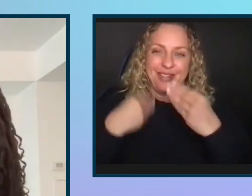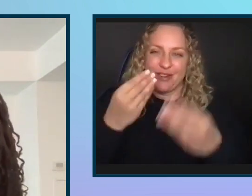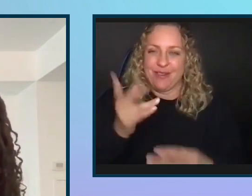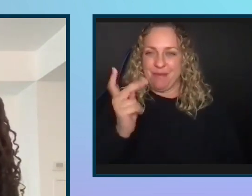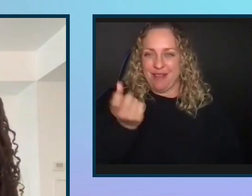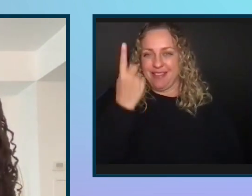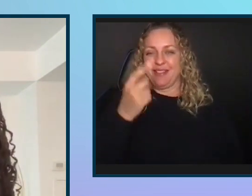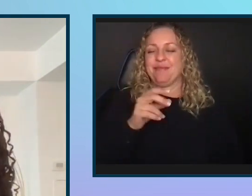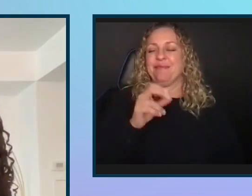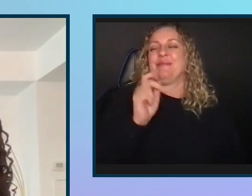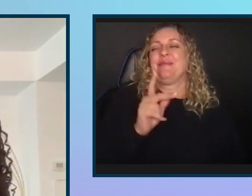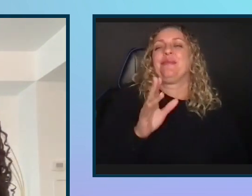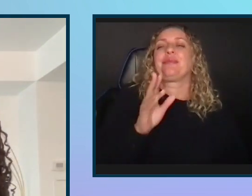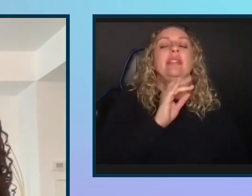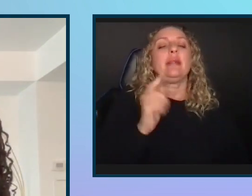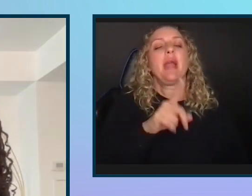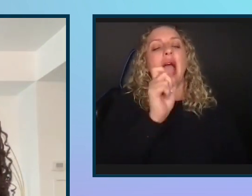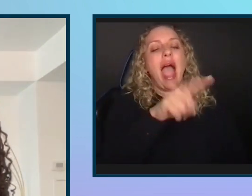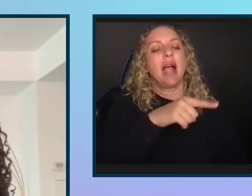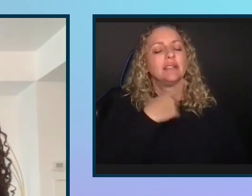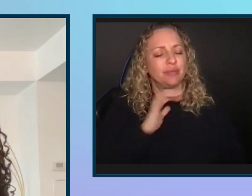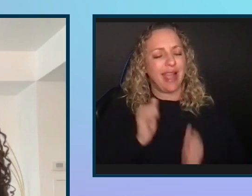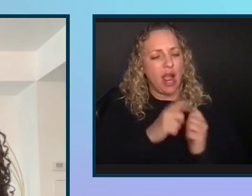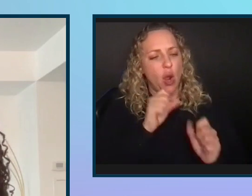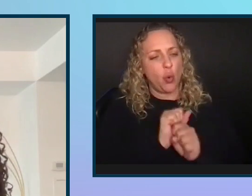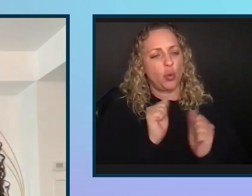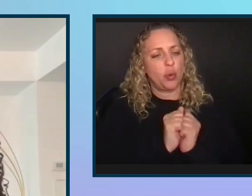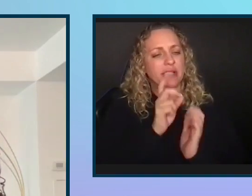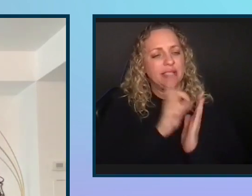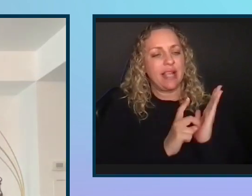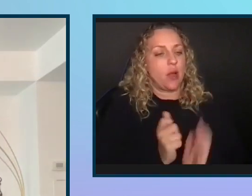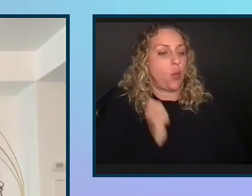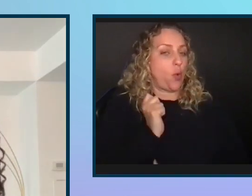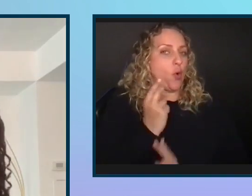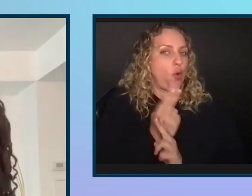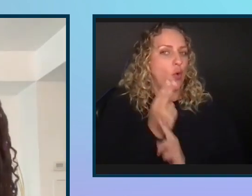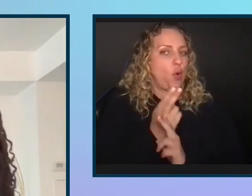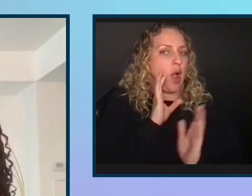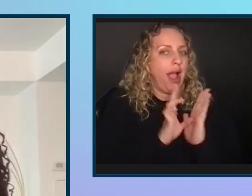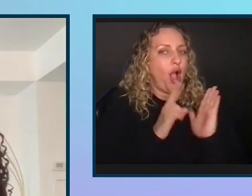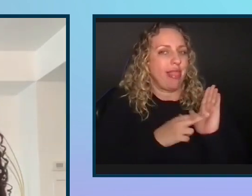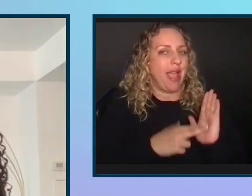So how do you work with designers that won't use icon labels because it's, oh, it's cleaner,